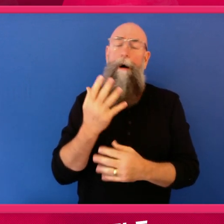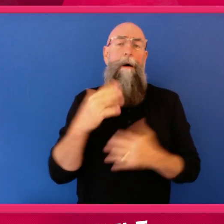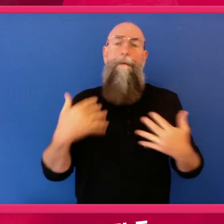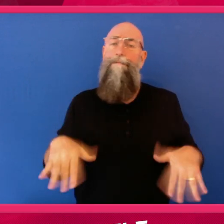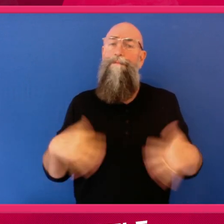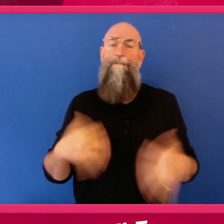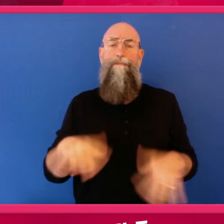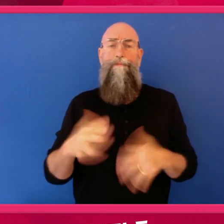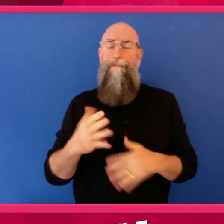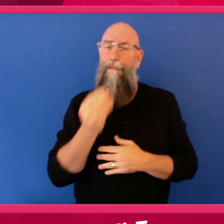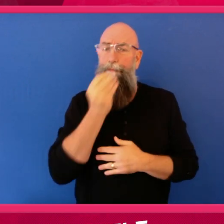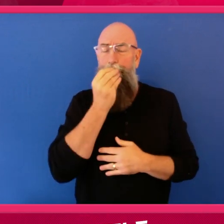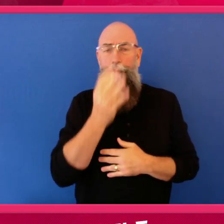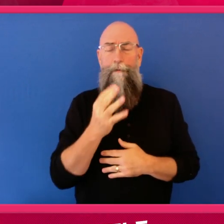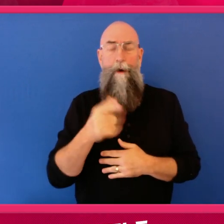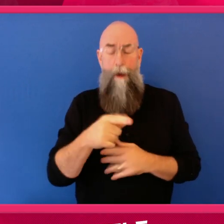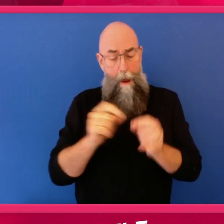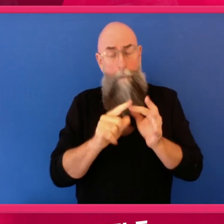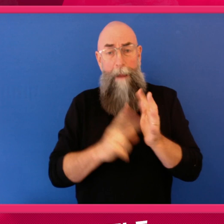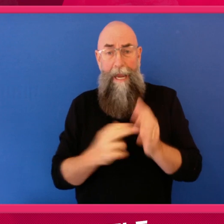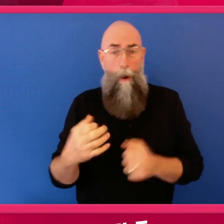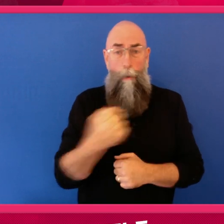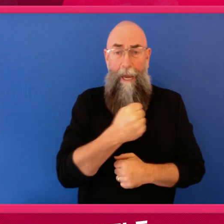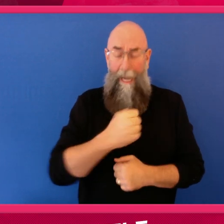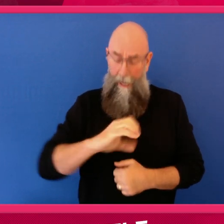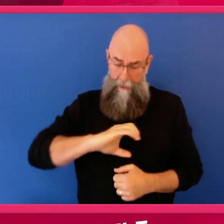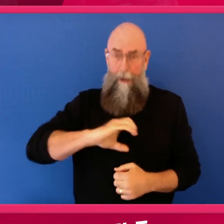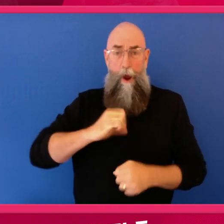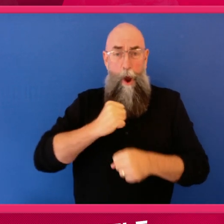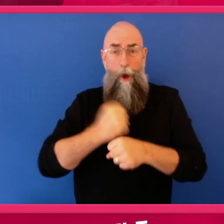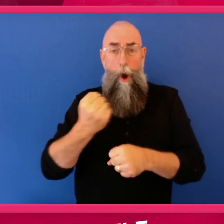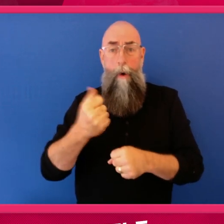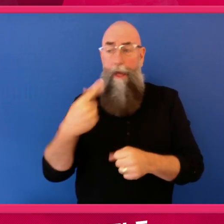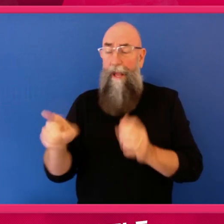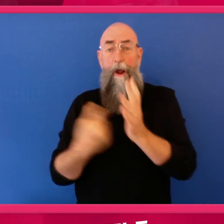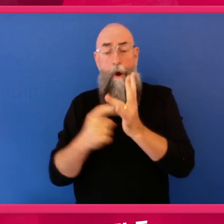come back out, and gave him this massive hug, and you could see how much they appreciated